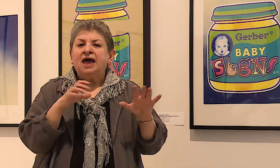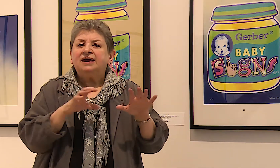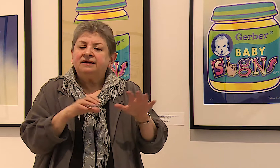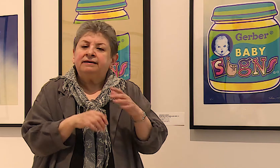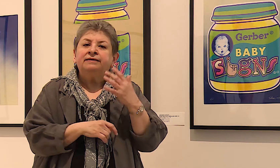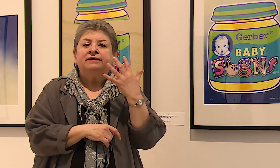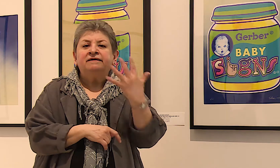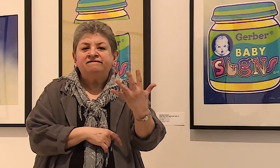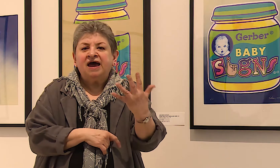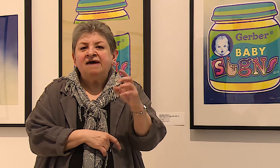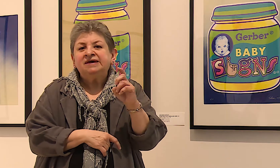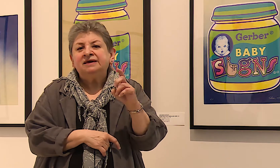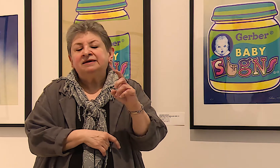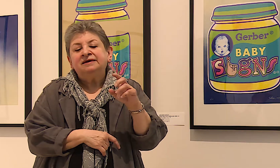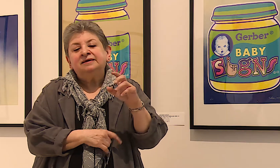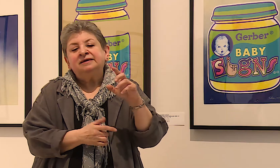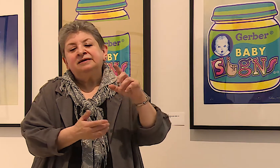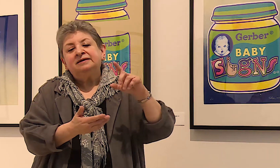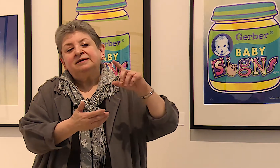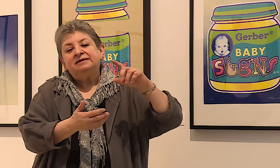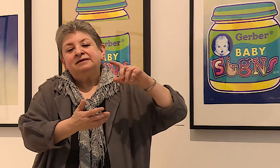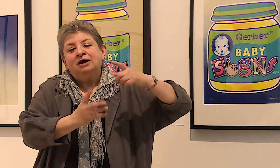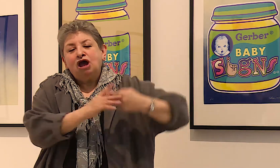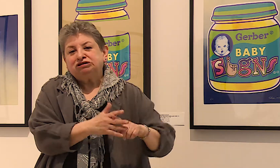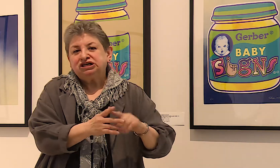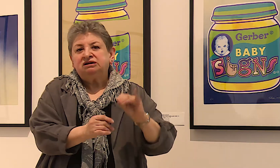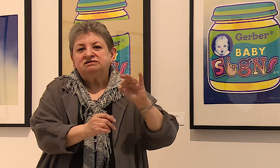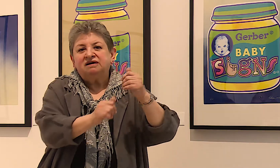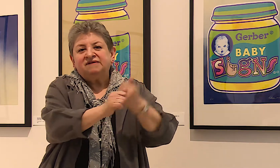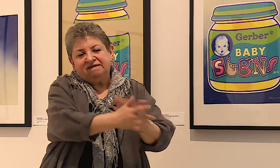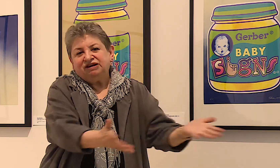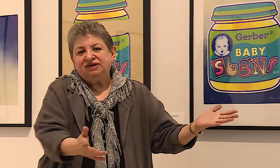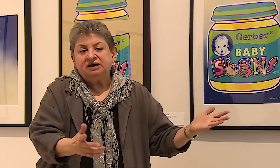So I did 5 originals of everything.